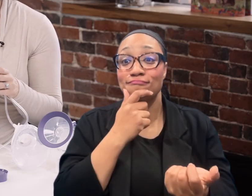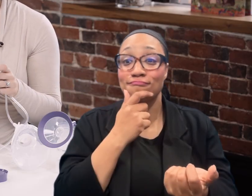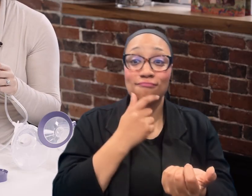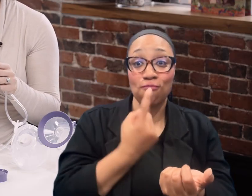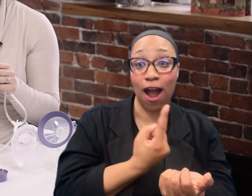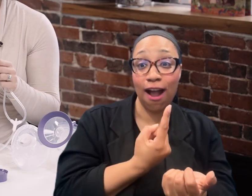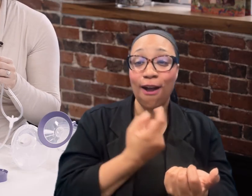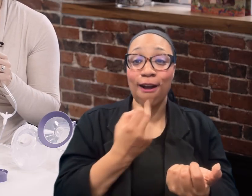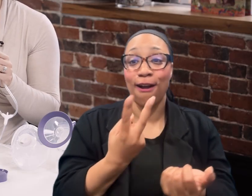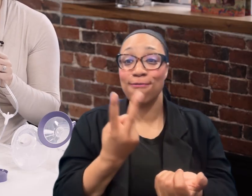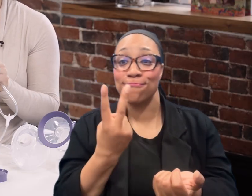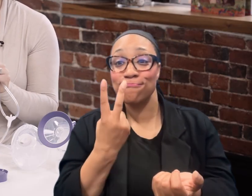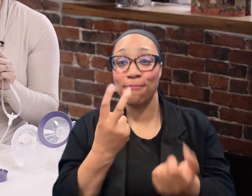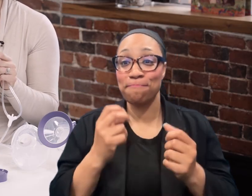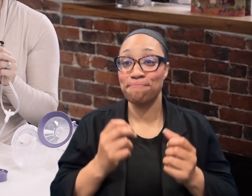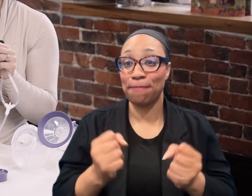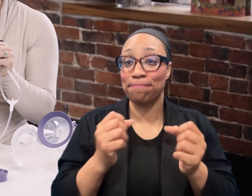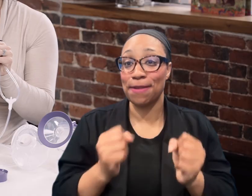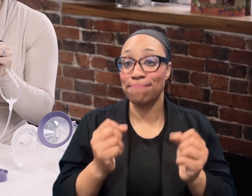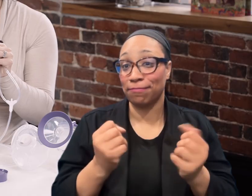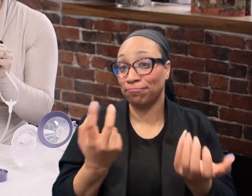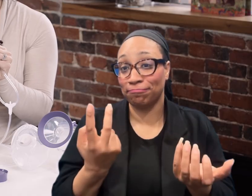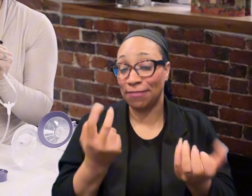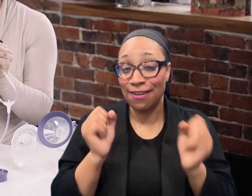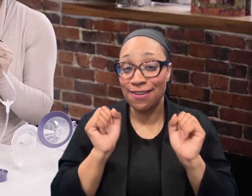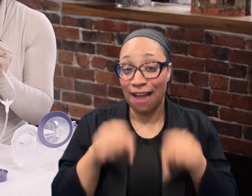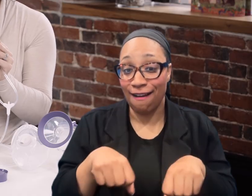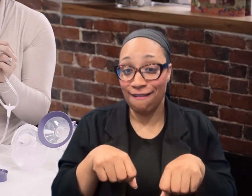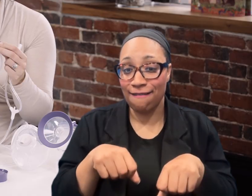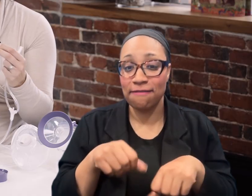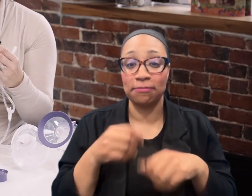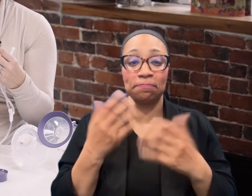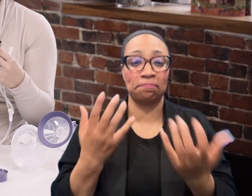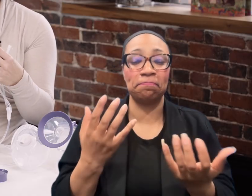you're going to connect to whatever kit you're using, whether it is the wearable kit, and